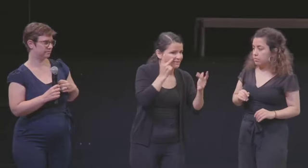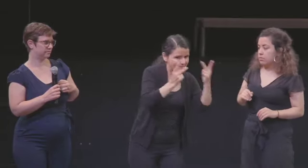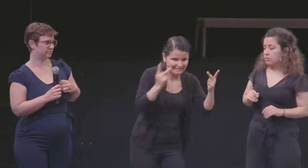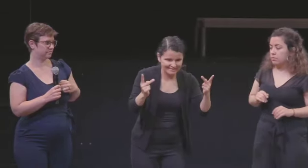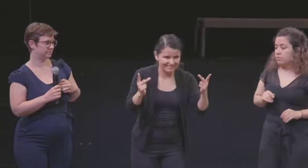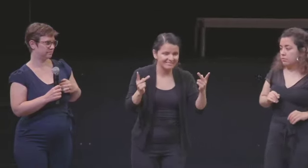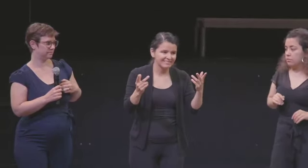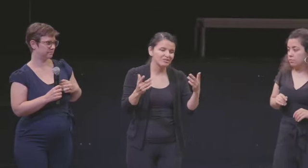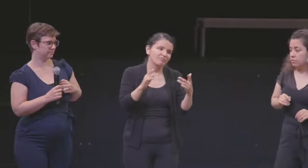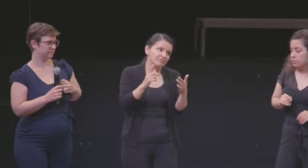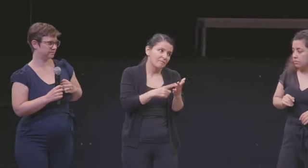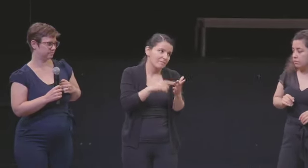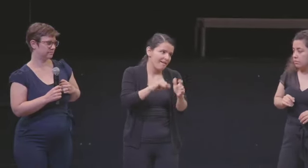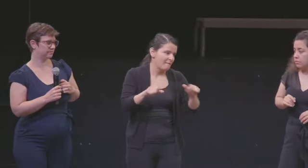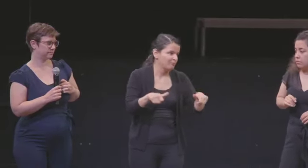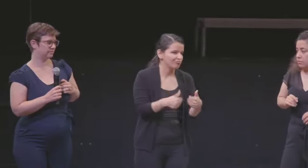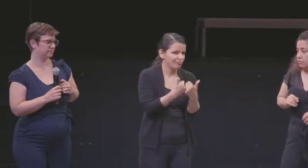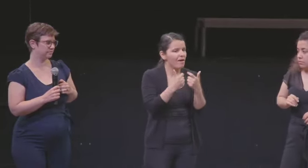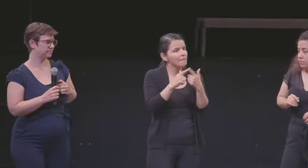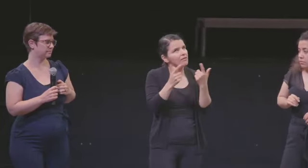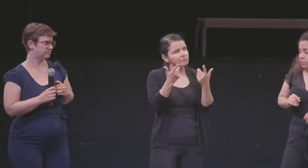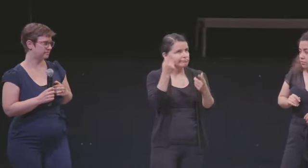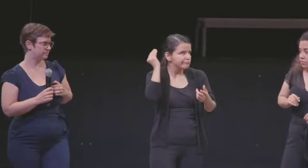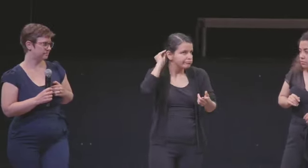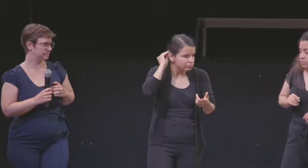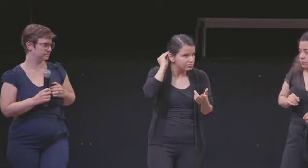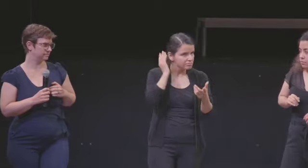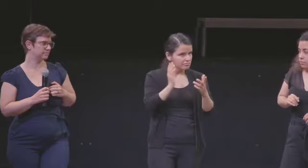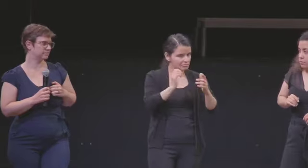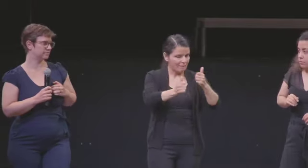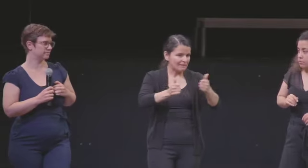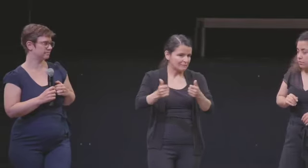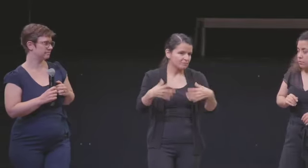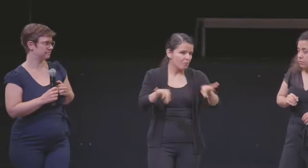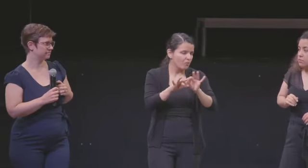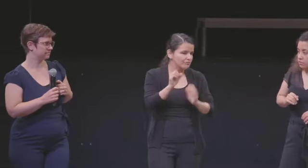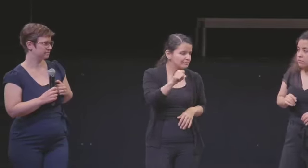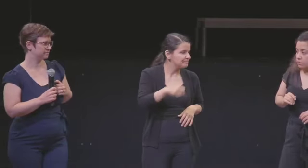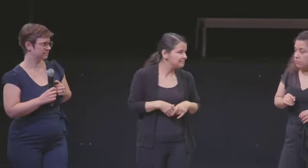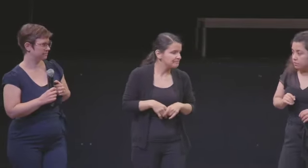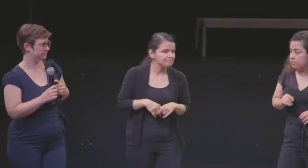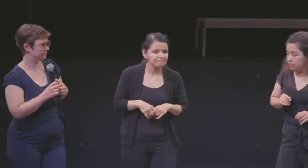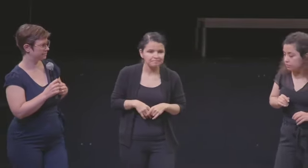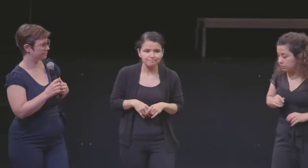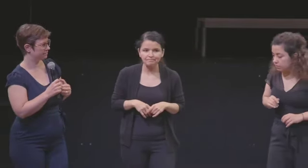at things in the wholistic view, and sometimes that can be a challenge, but you need to keep that in the back of your mind,